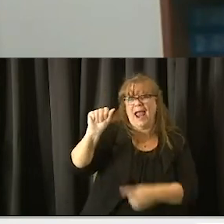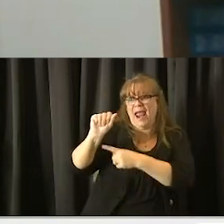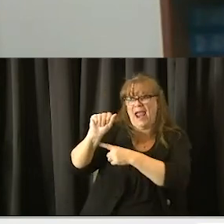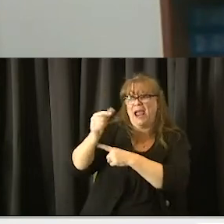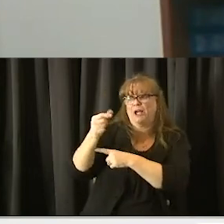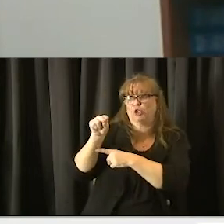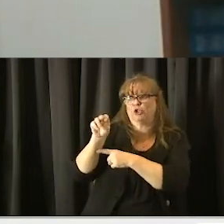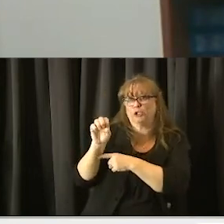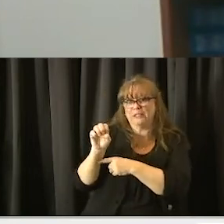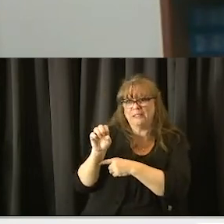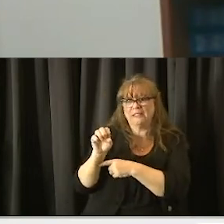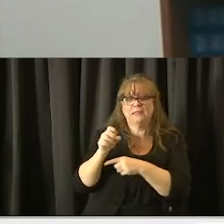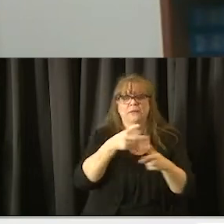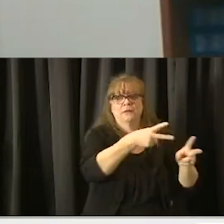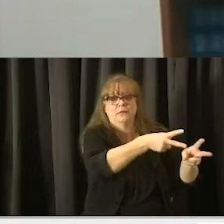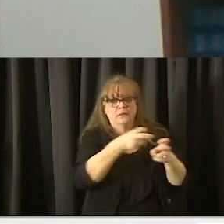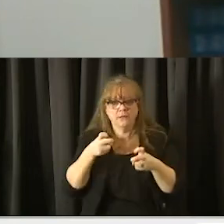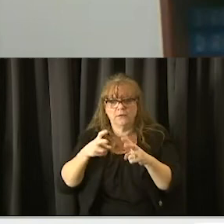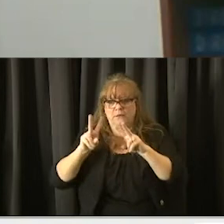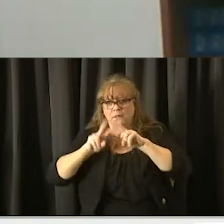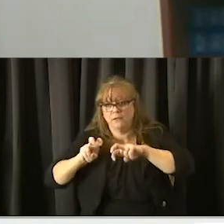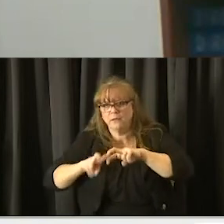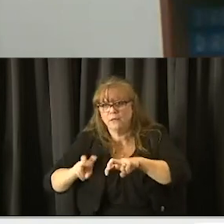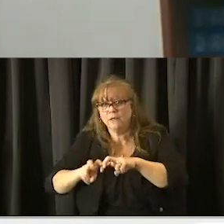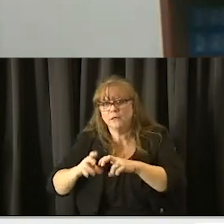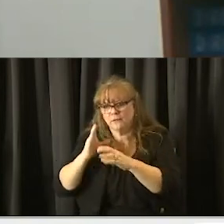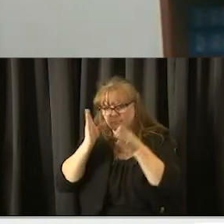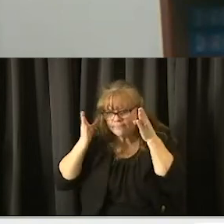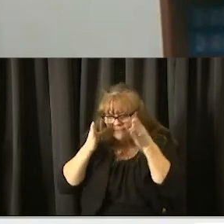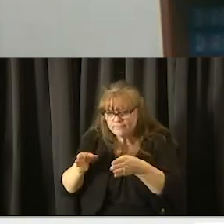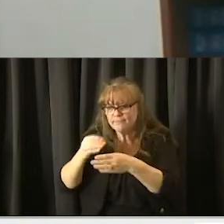use our screen to detect any sample that has the s knockout profile and